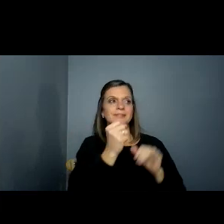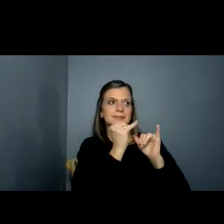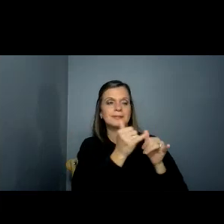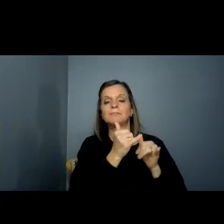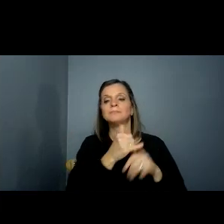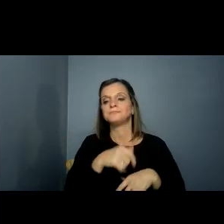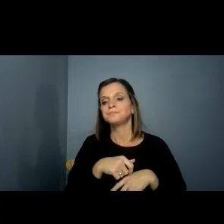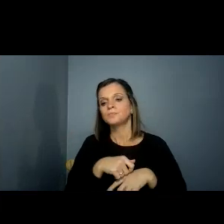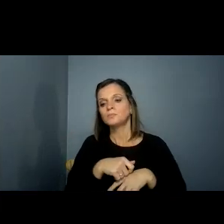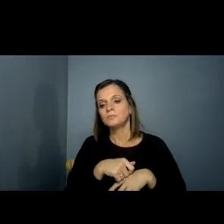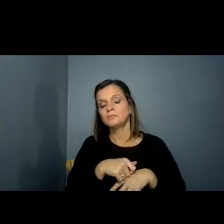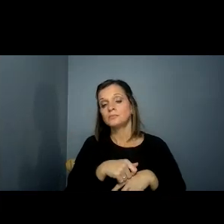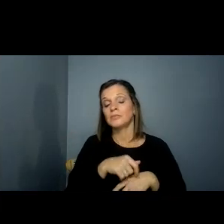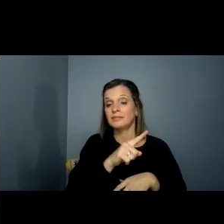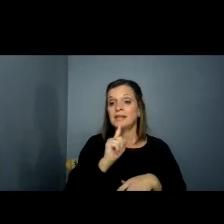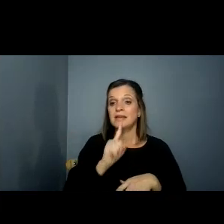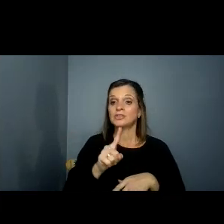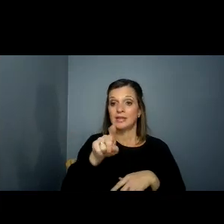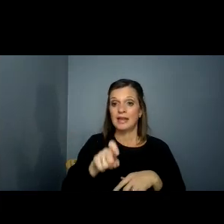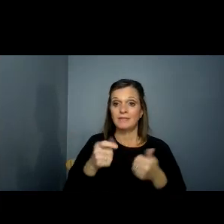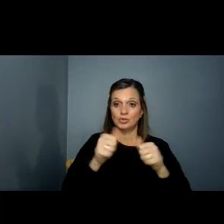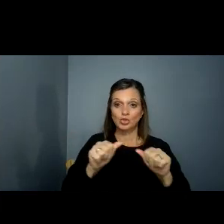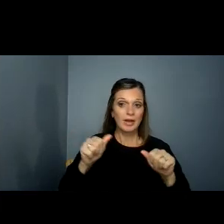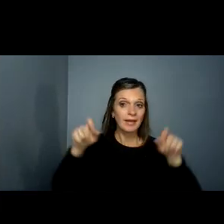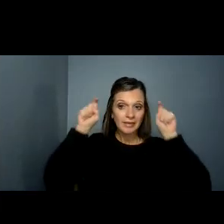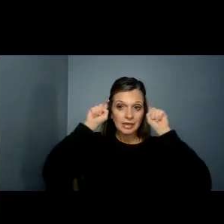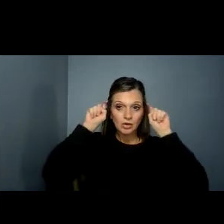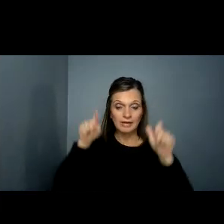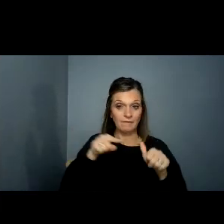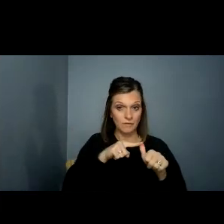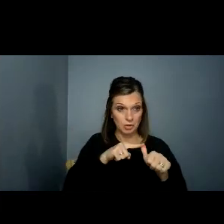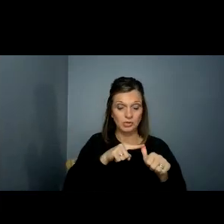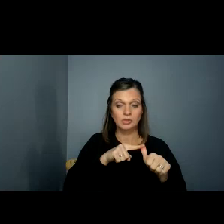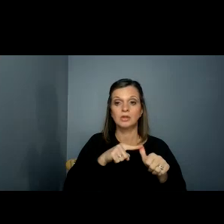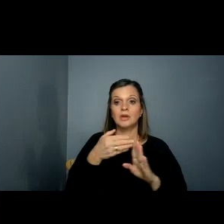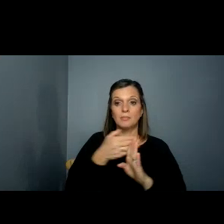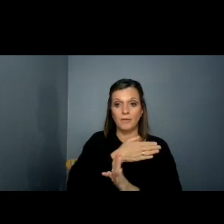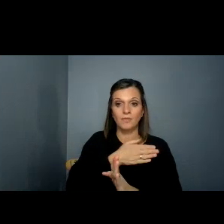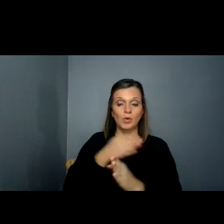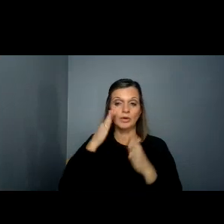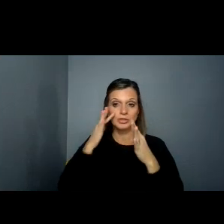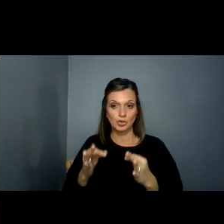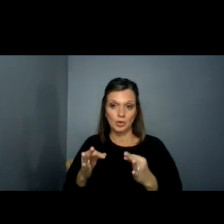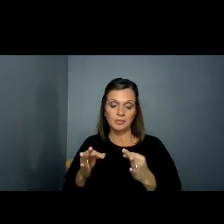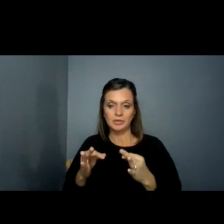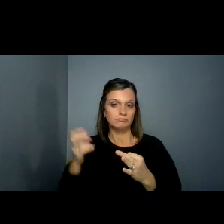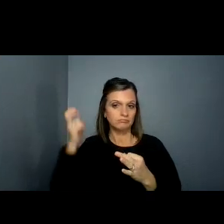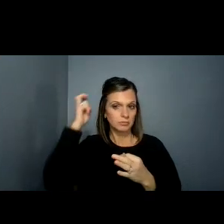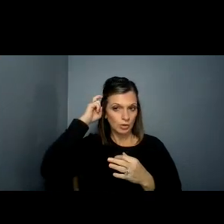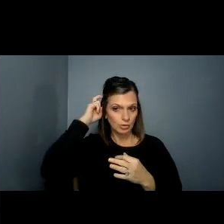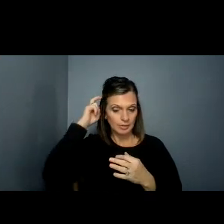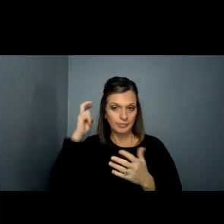They actually have to try to hearing a burst before they even get to Cochran plan. And a lot of that is dictated by insurance. And I had one.